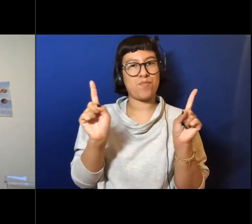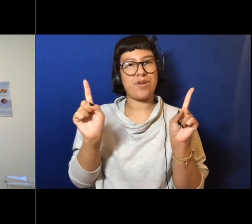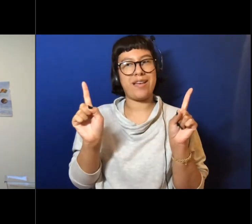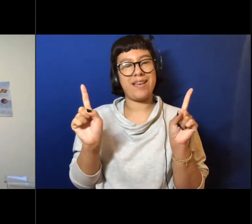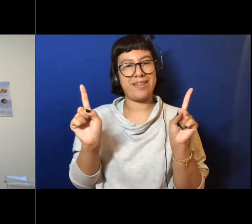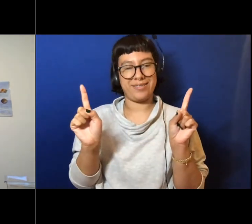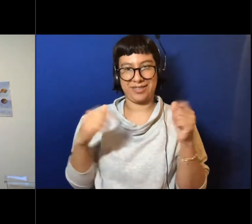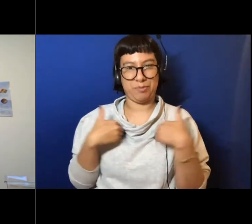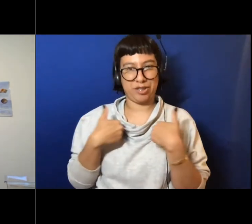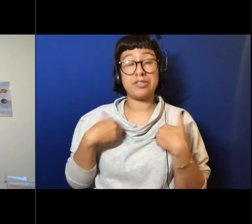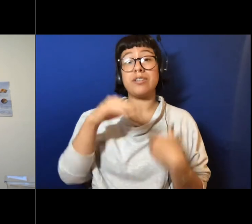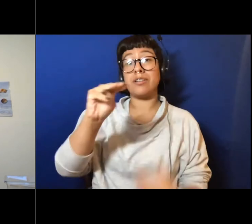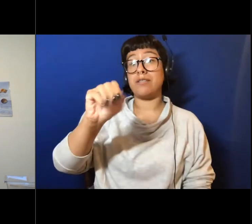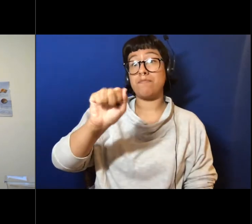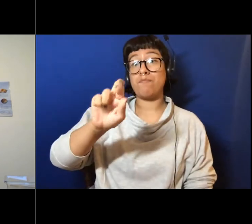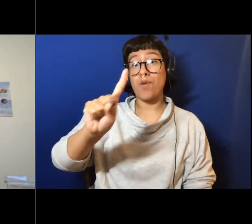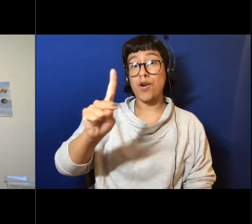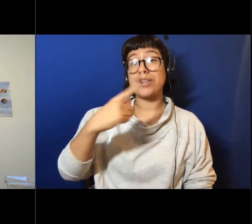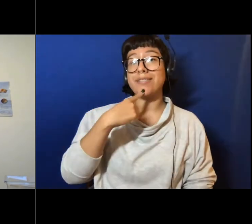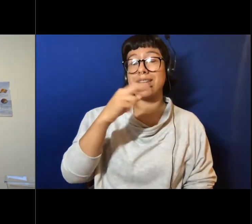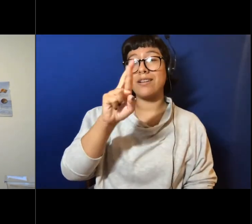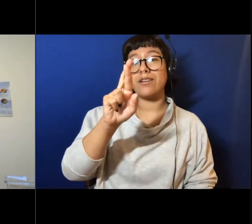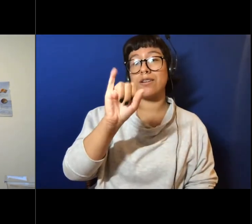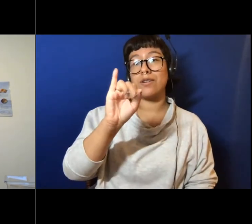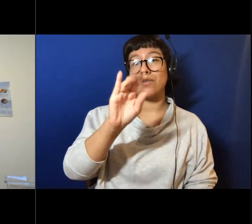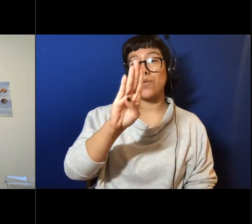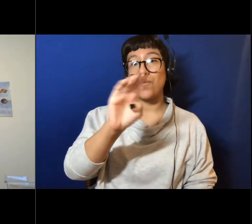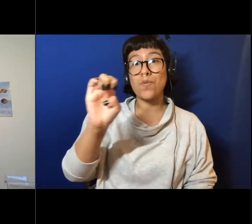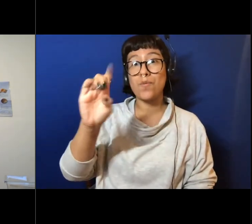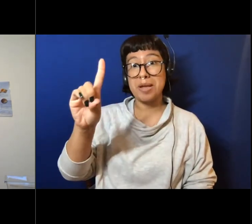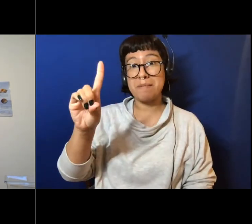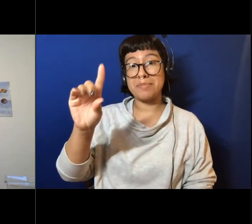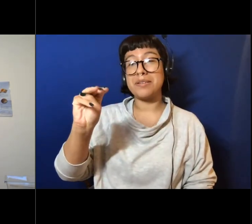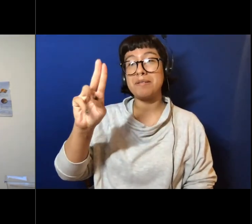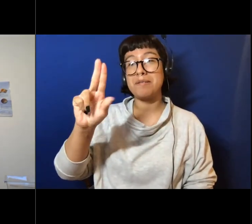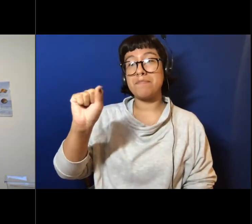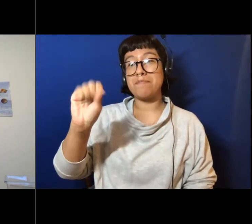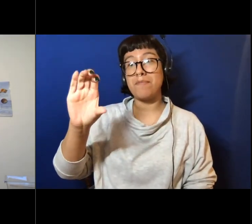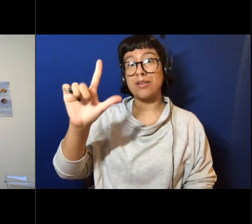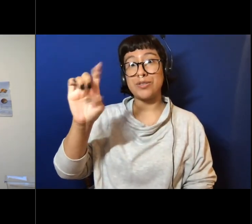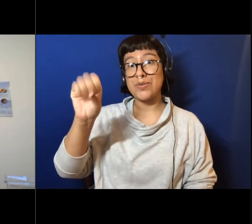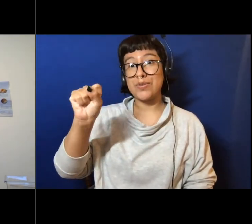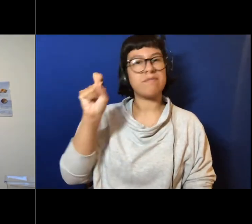Mark shared ripped muscles, which I can't believe I forgot, because you can find rib muscles and they do not taste good,